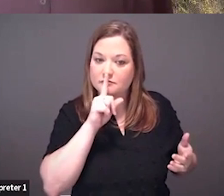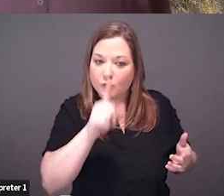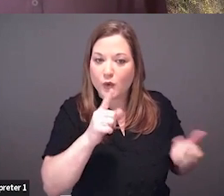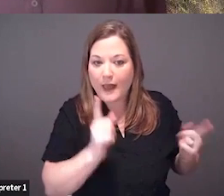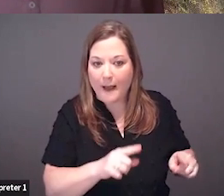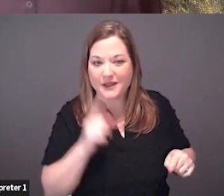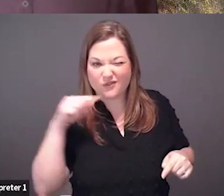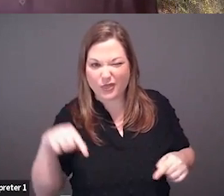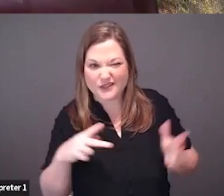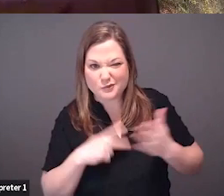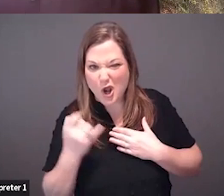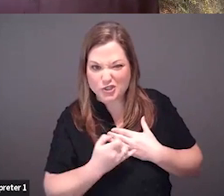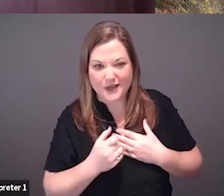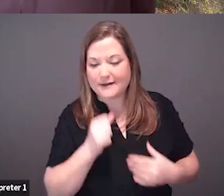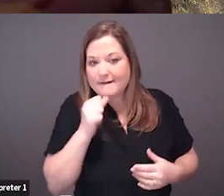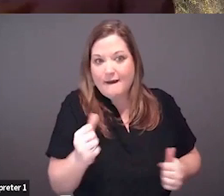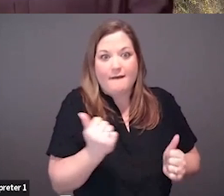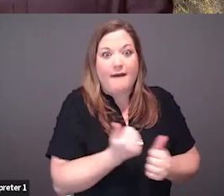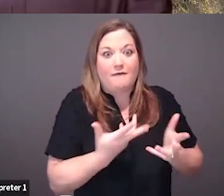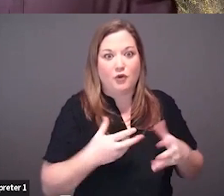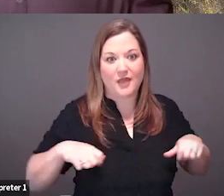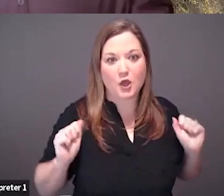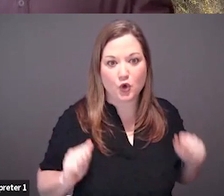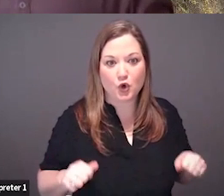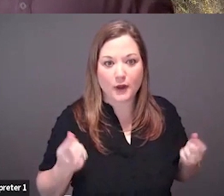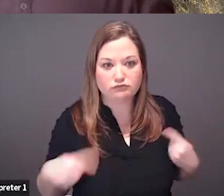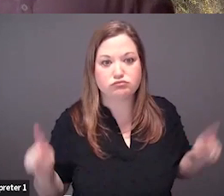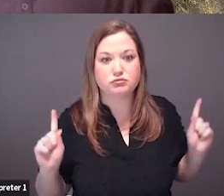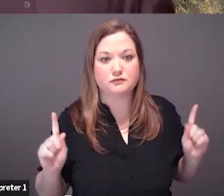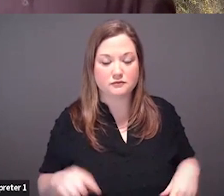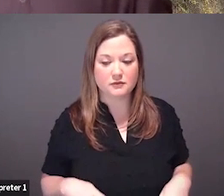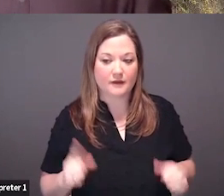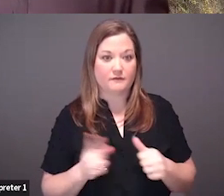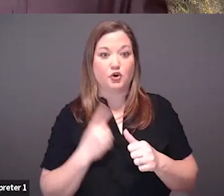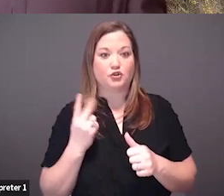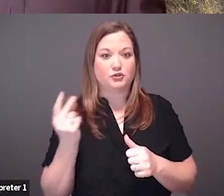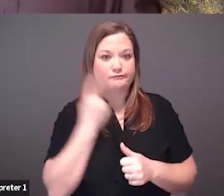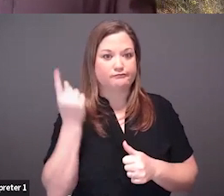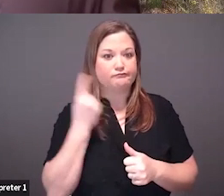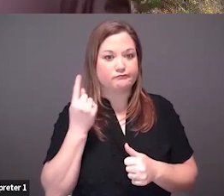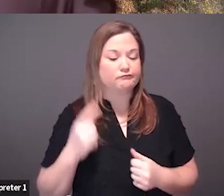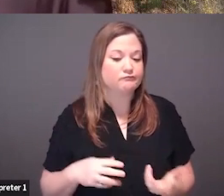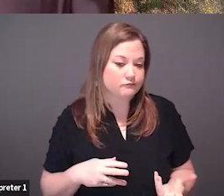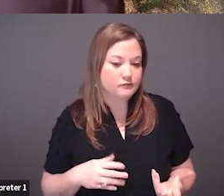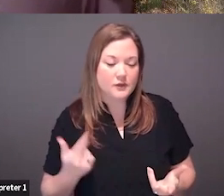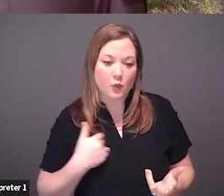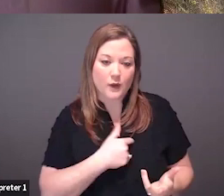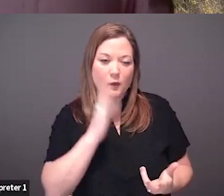that not everything was going to be able to be done and what we're working on is a first pass that we're going to have to rebuild the plug-in anyway.